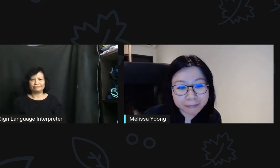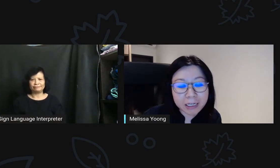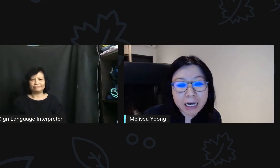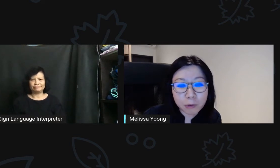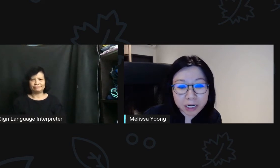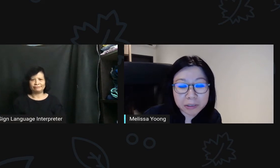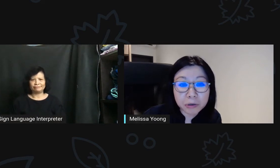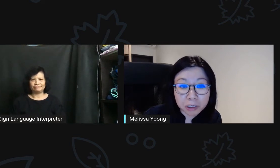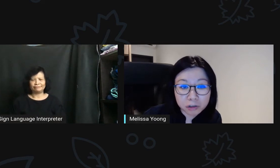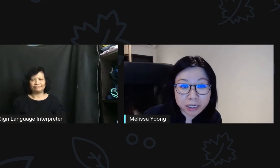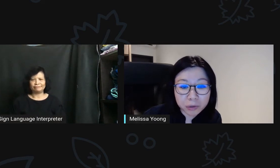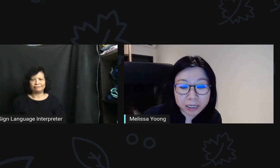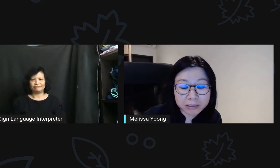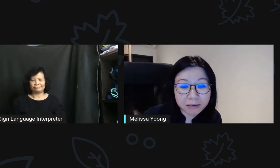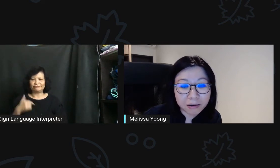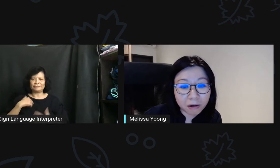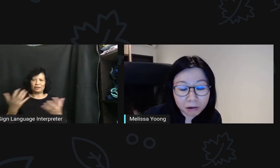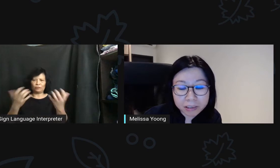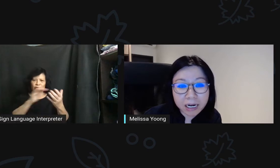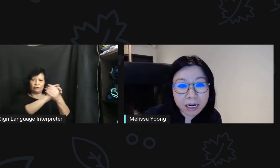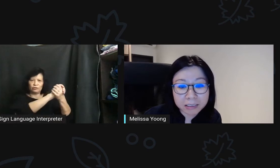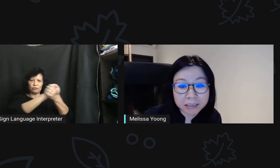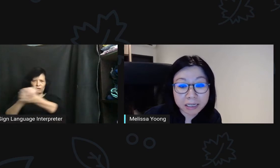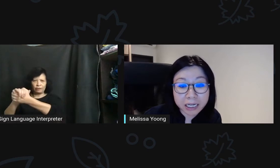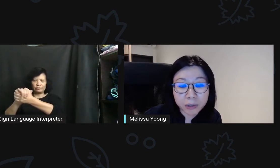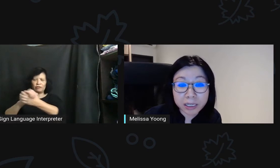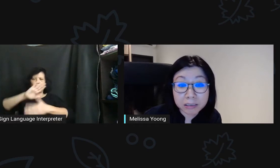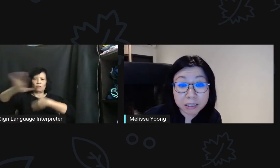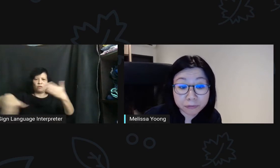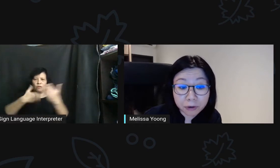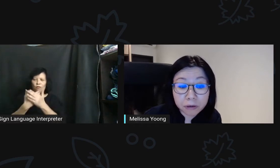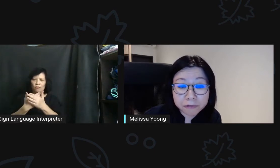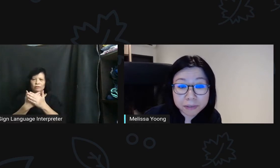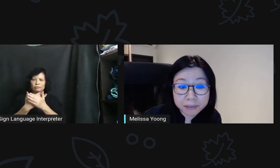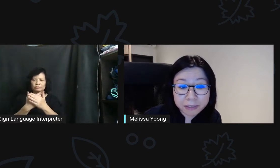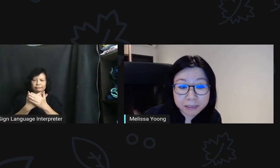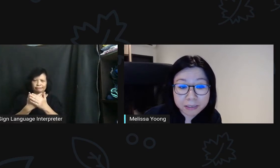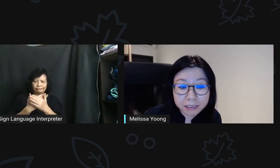I would like to congratulate all the artist educators involved